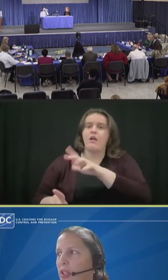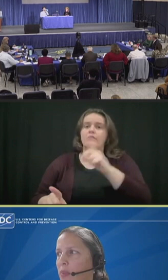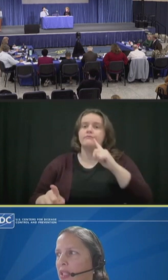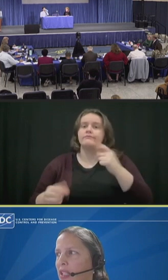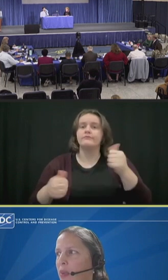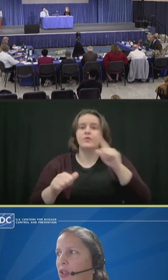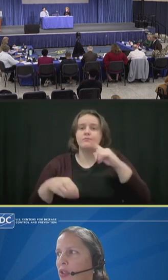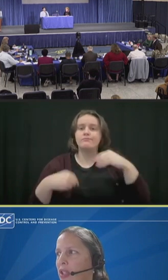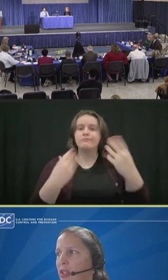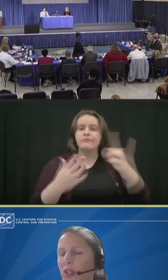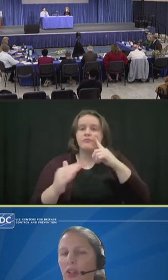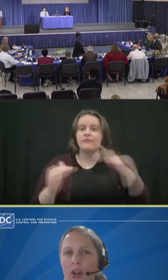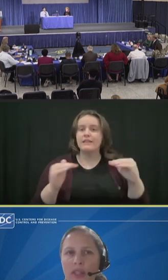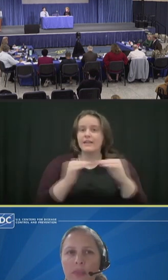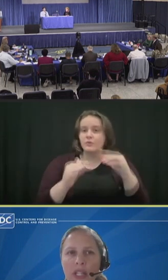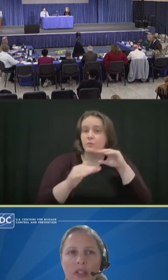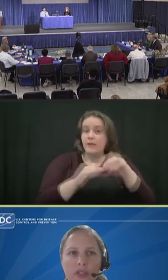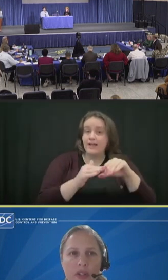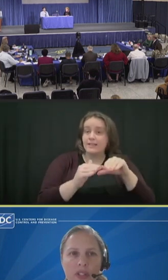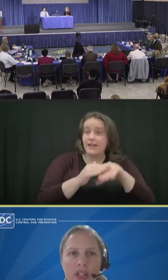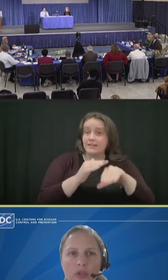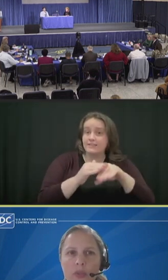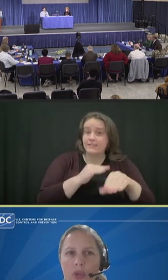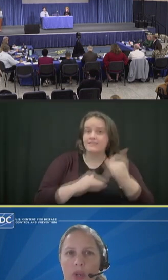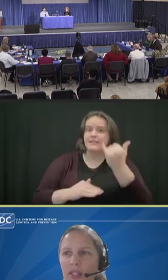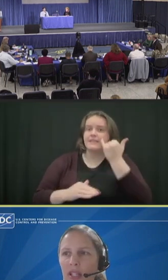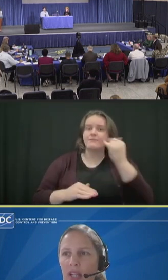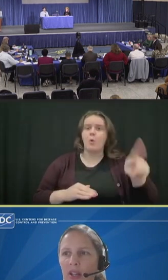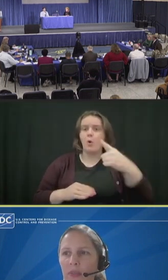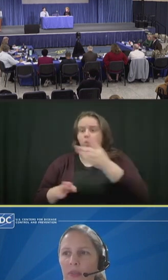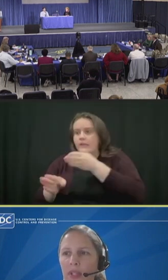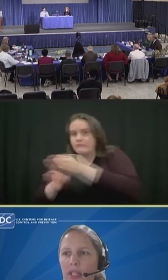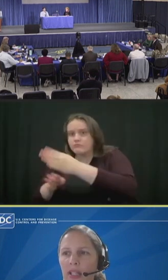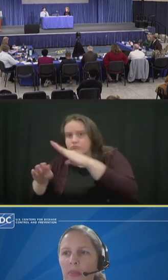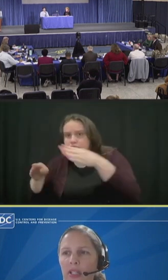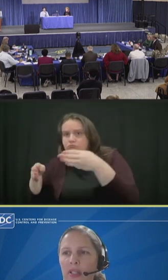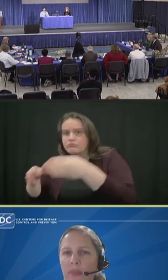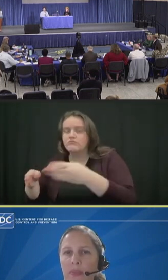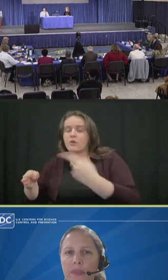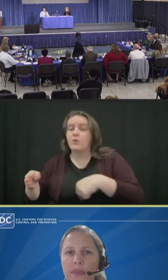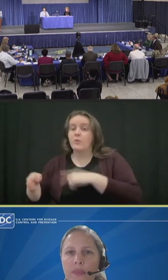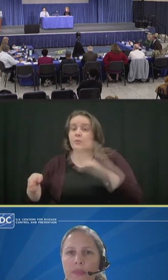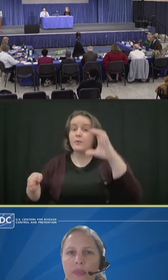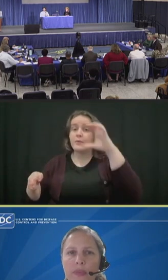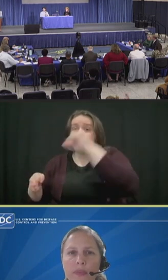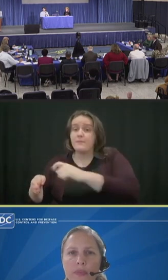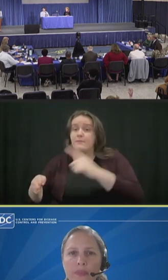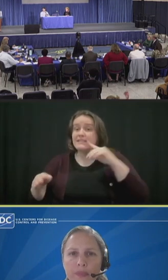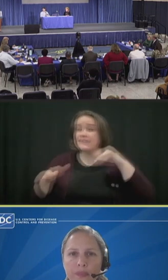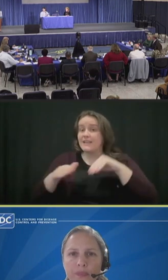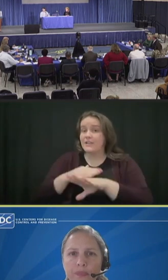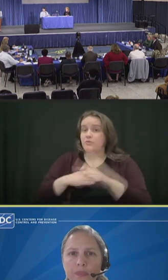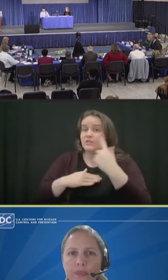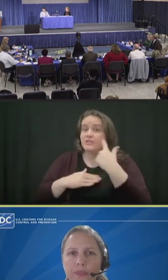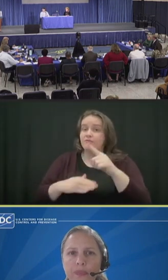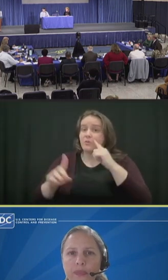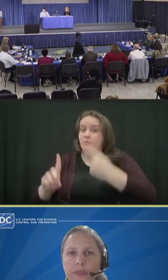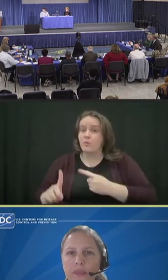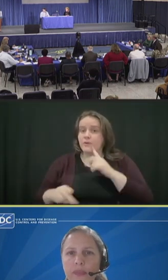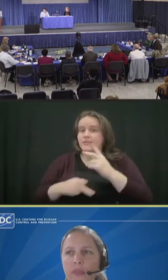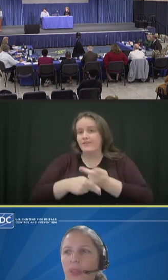missed opportunities across many diverse entry points to care. Next slide, please.